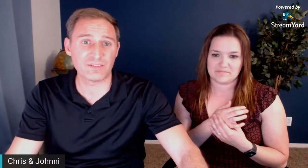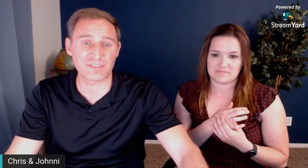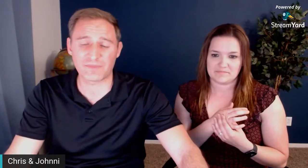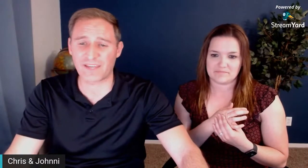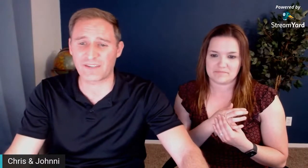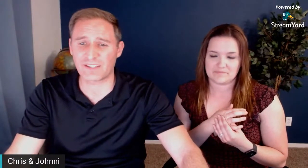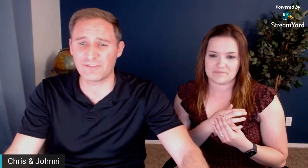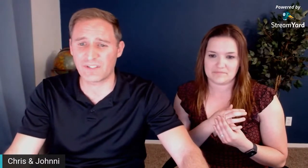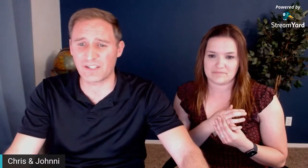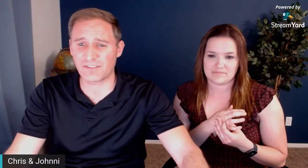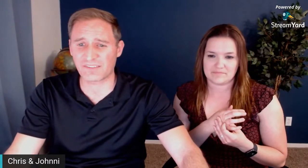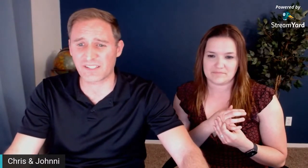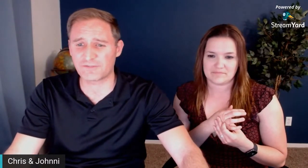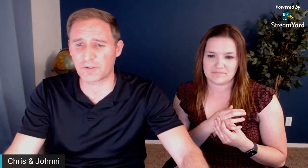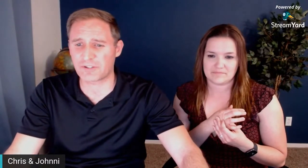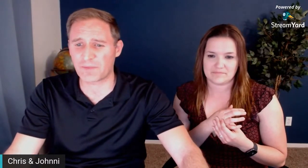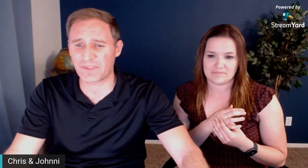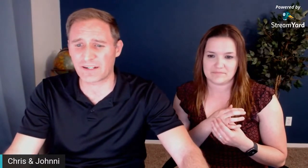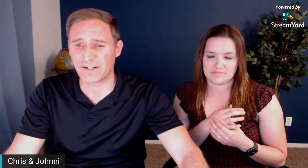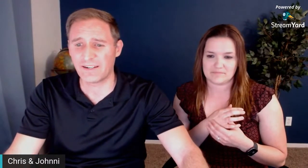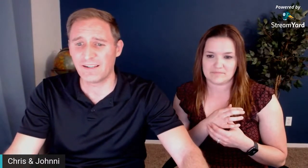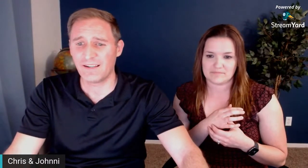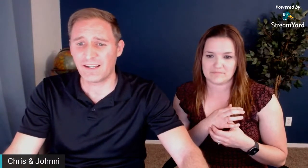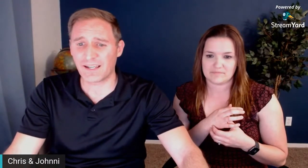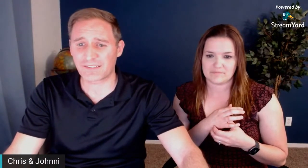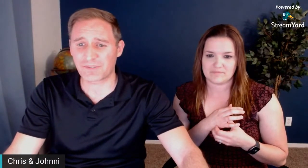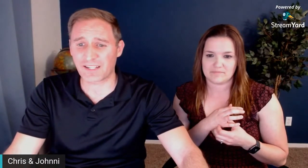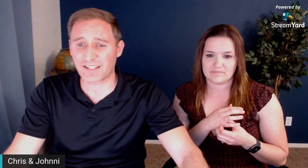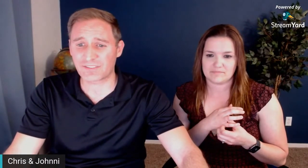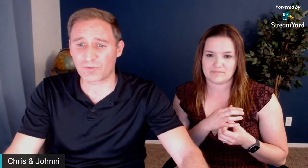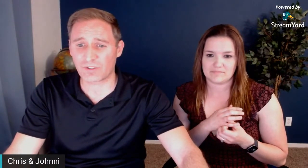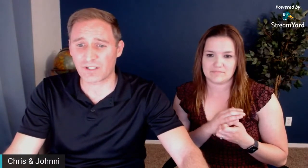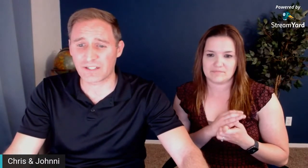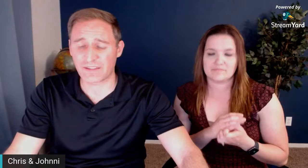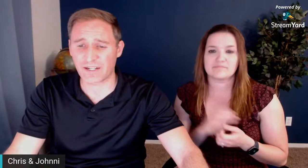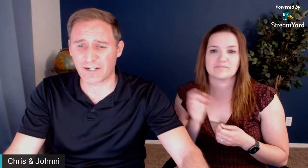do some faq videos and stuff while we were up there so we got a lot to work on there